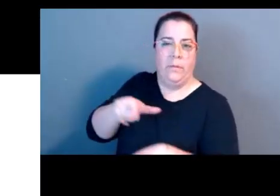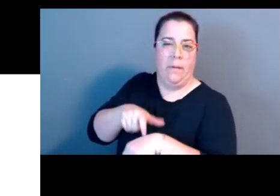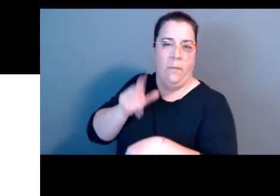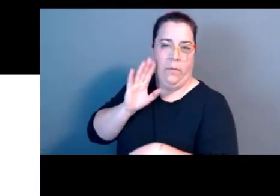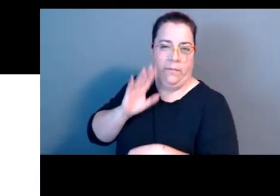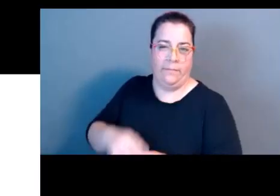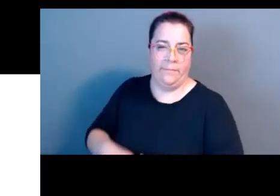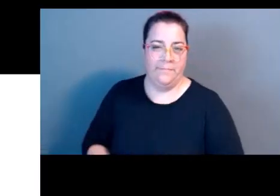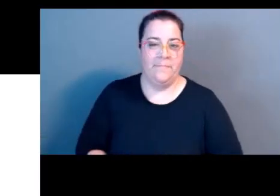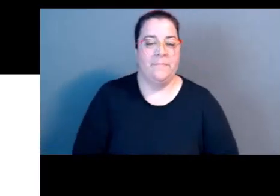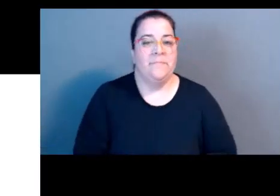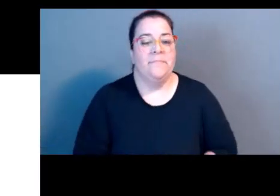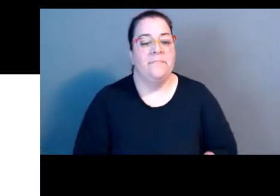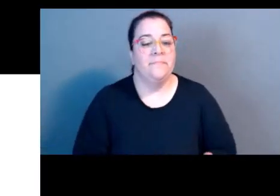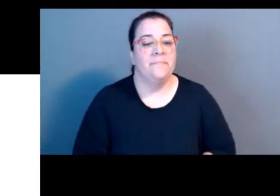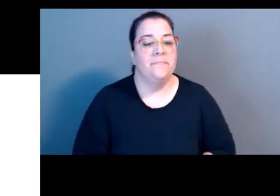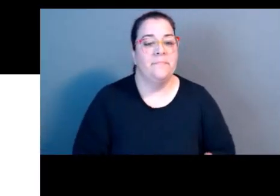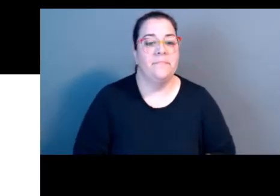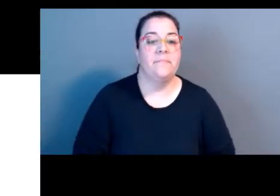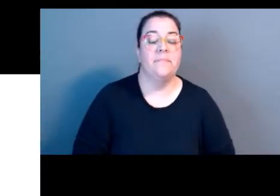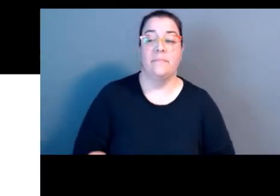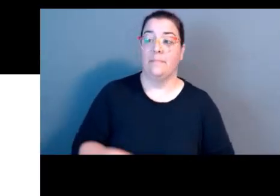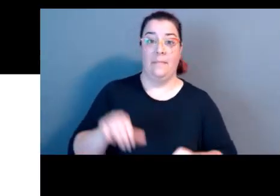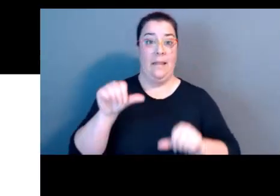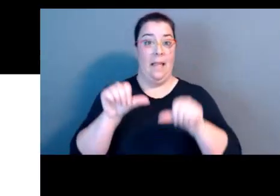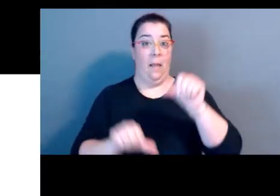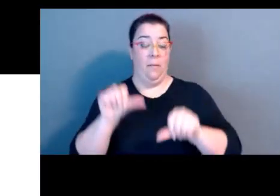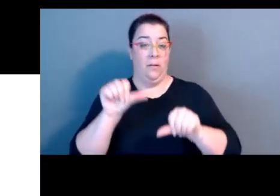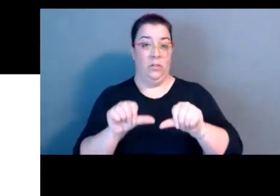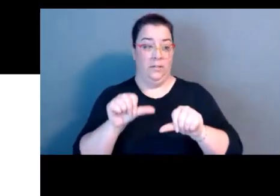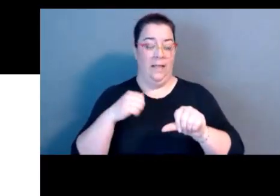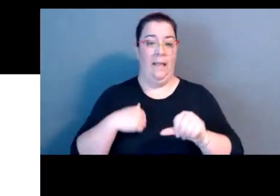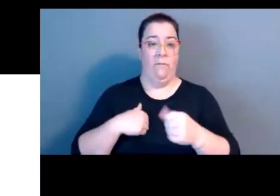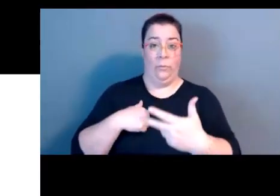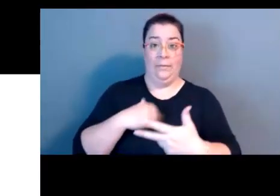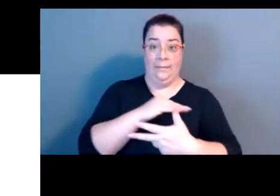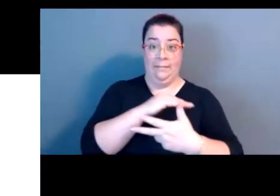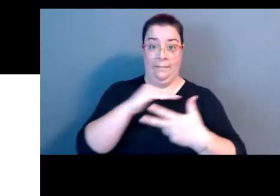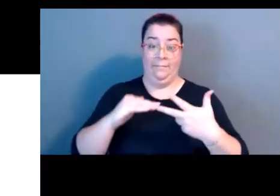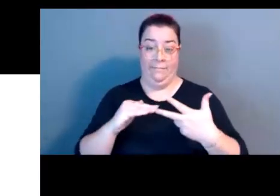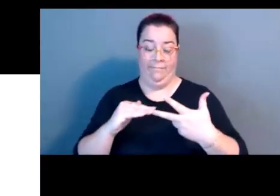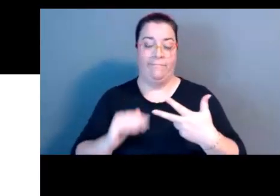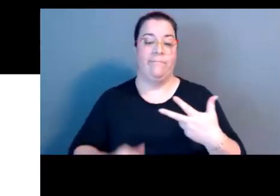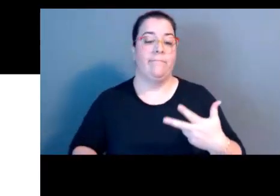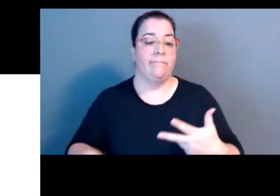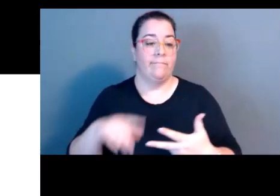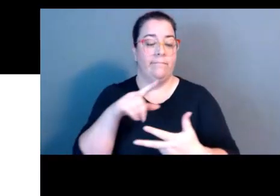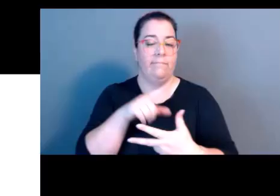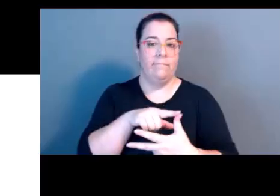Applications for this component are evaluated according to three criteria: Relevance, Impact, and Feasibility.